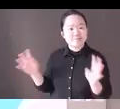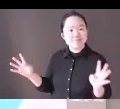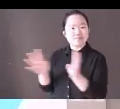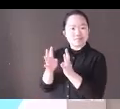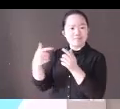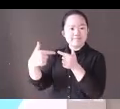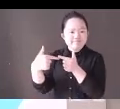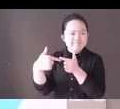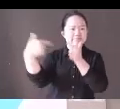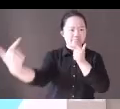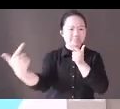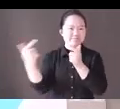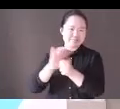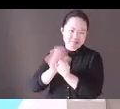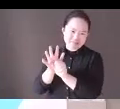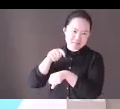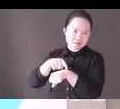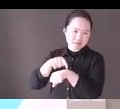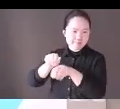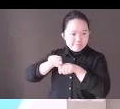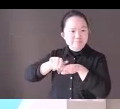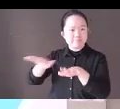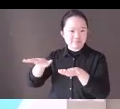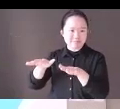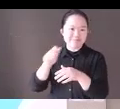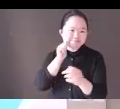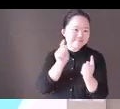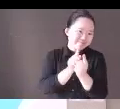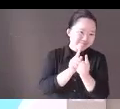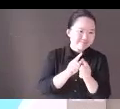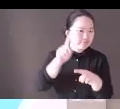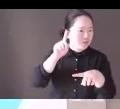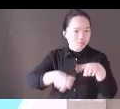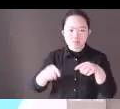we have done smaller meetups in the specific countries for many years but now we wanted to